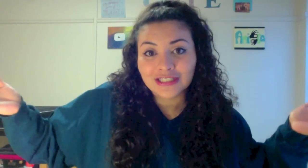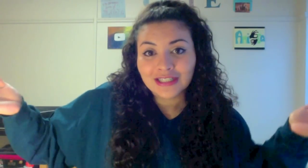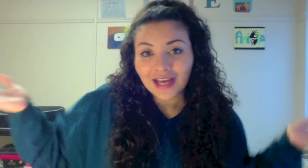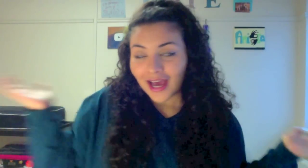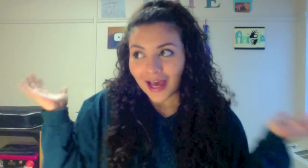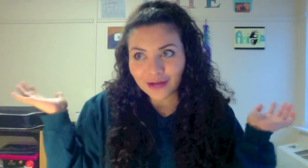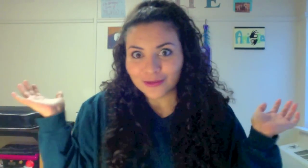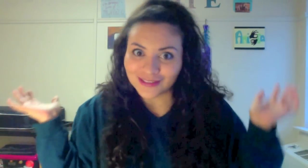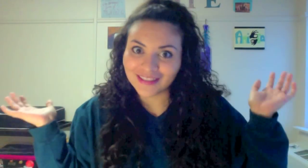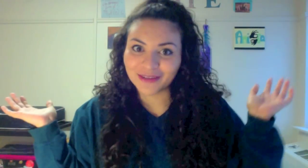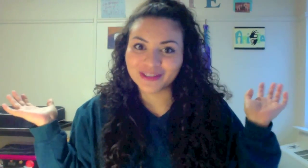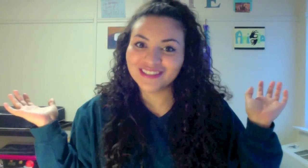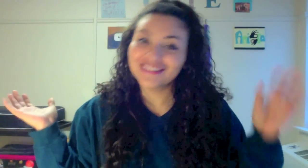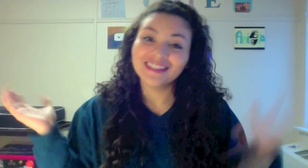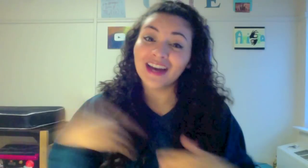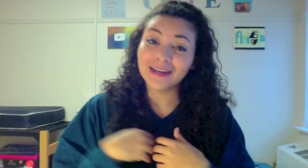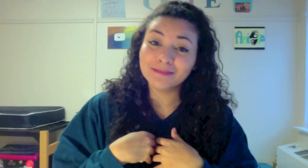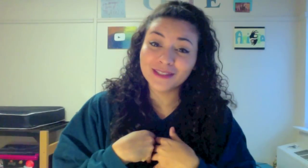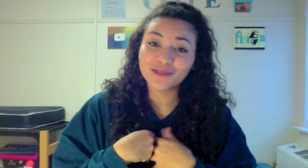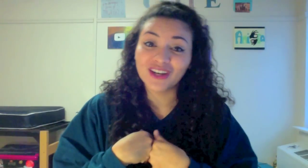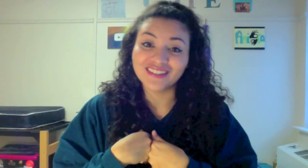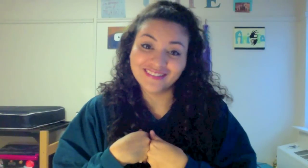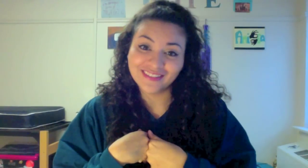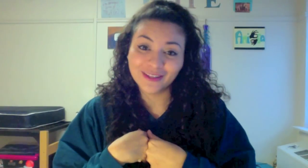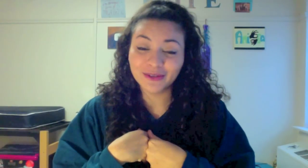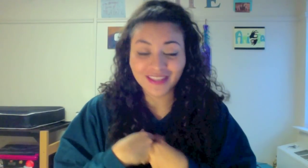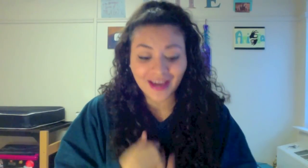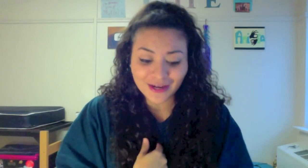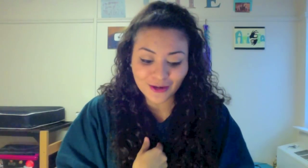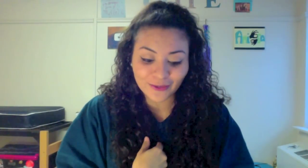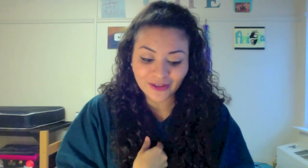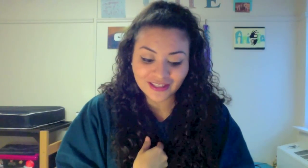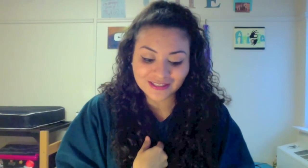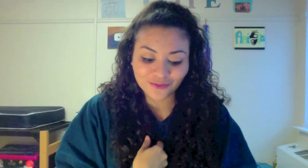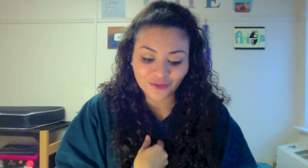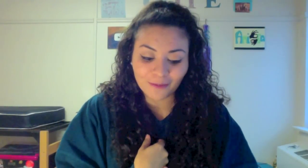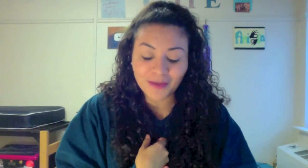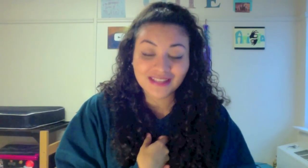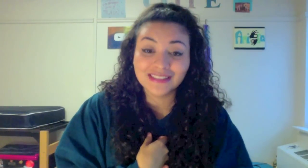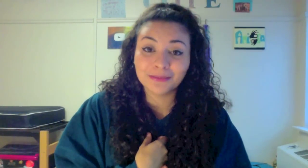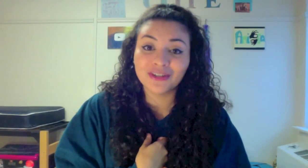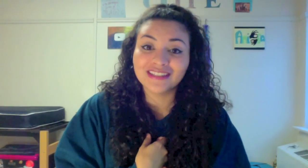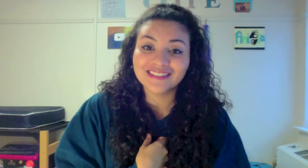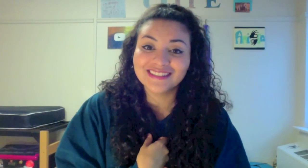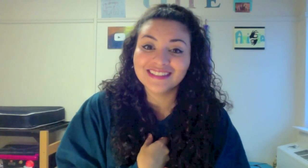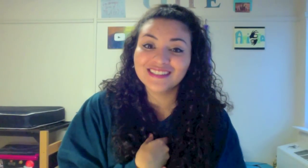I dont know sign language. I am self taught. The only thing I know is from past experience.